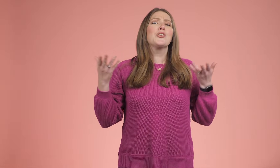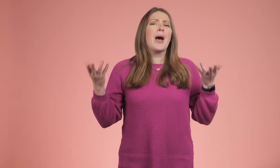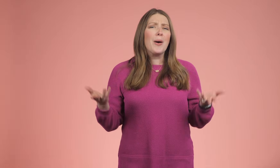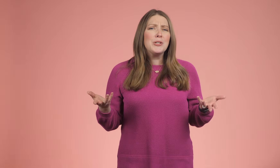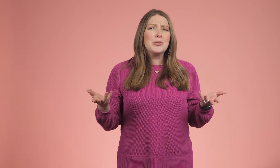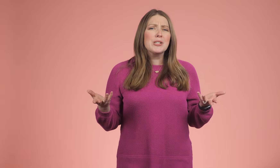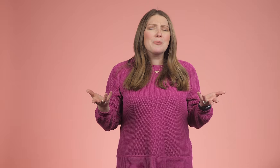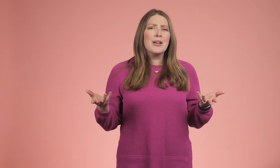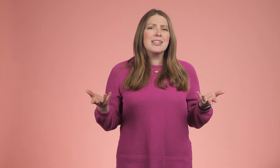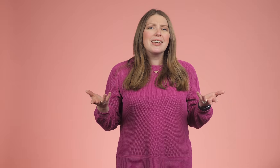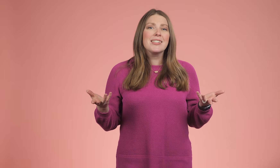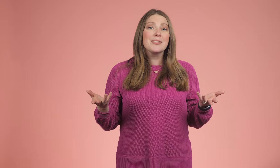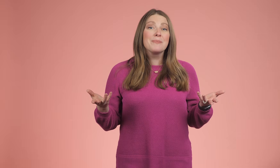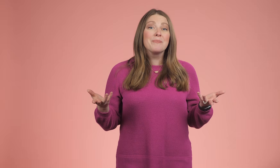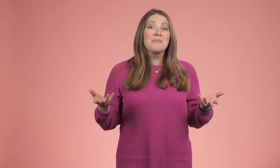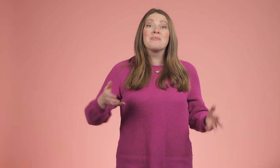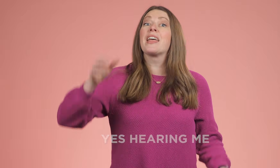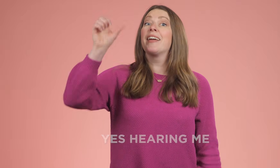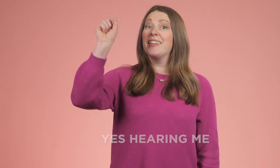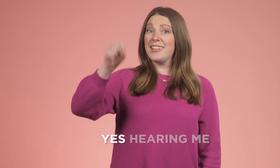So how would you respond to this?